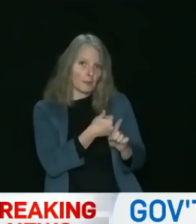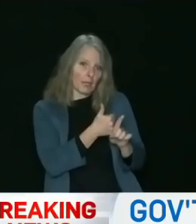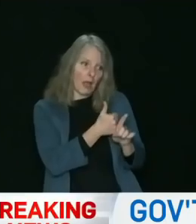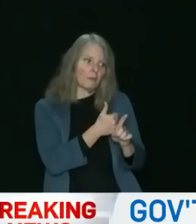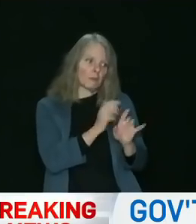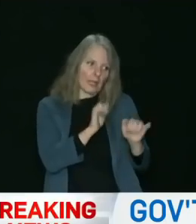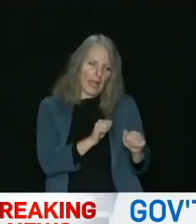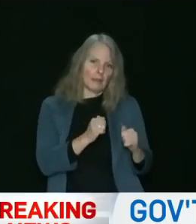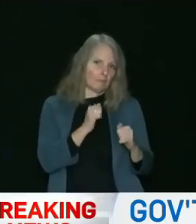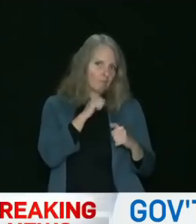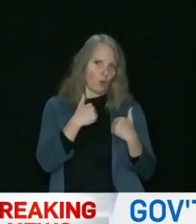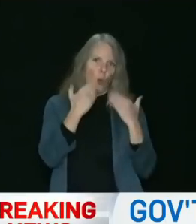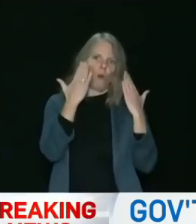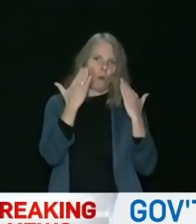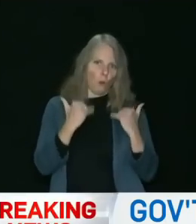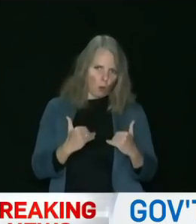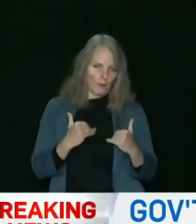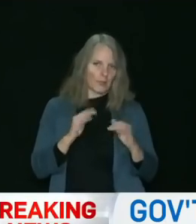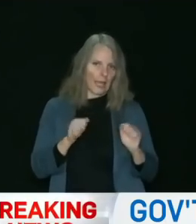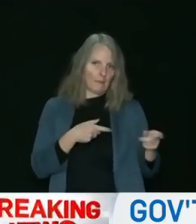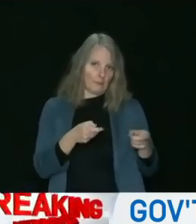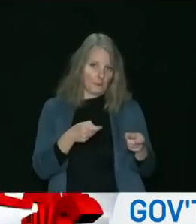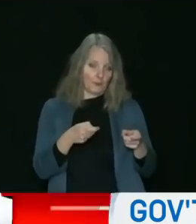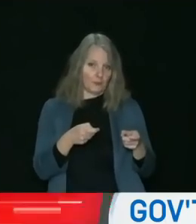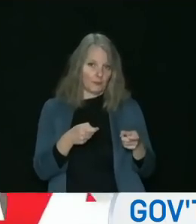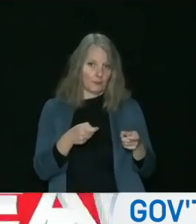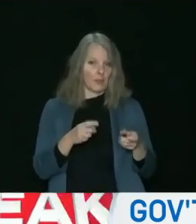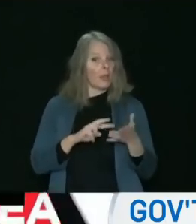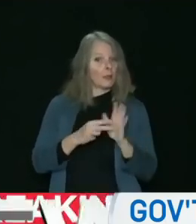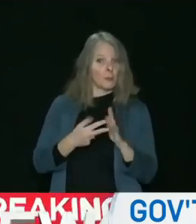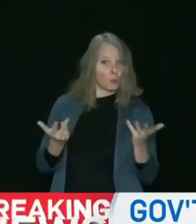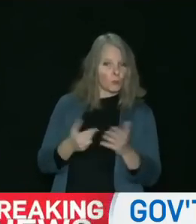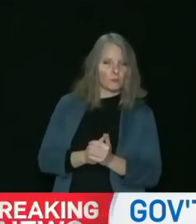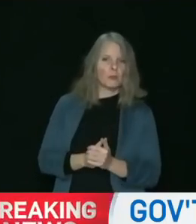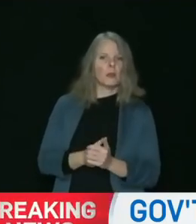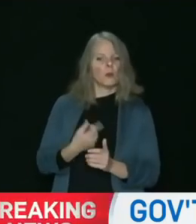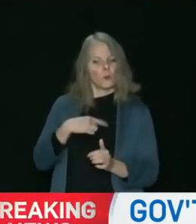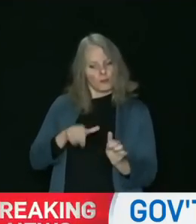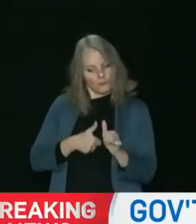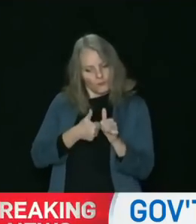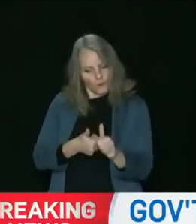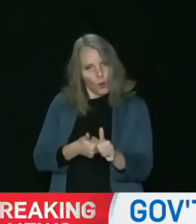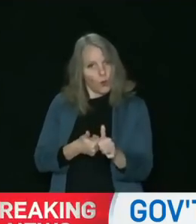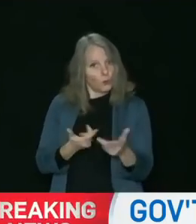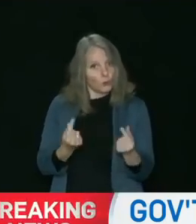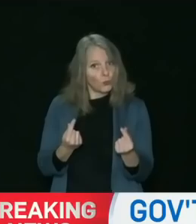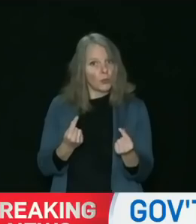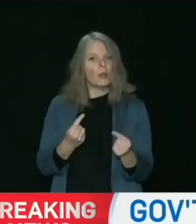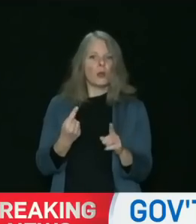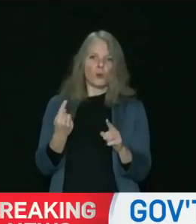TO LIMIT THE FLAME-UP OF OMICRON TO PRESERVE THE HEALTH CARE SYSTEM AND THE CRITICAL